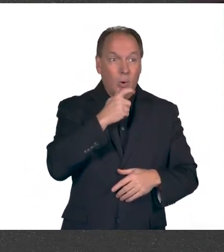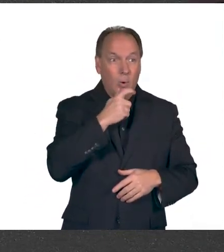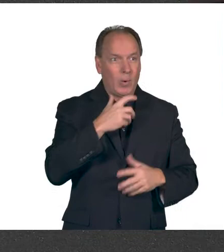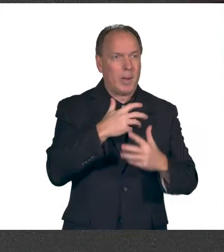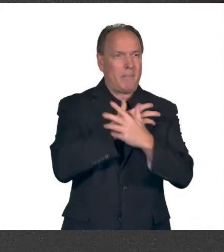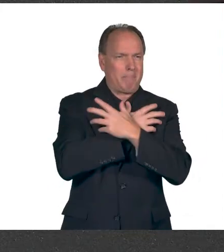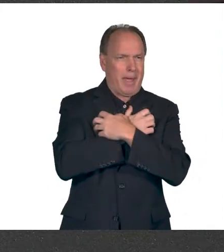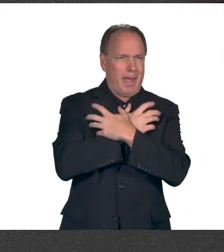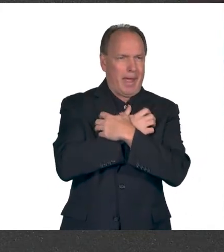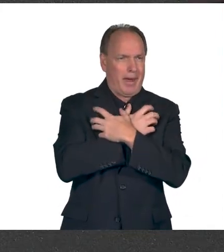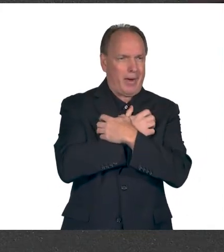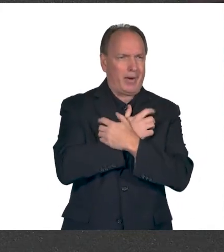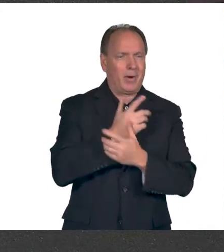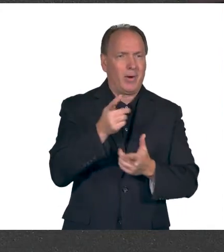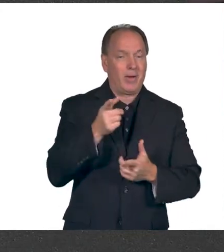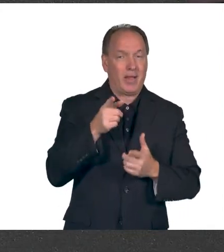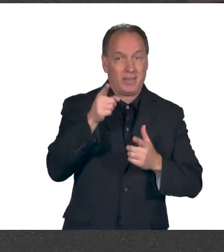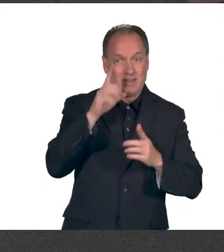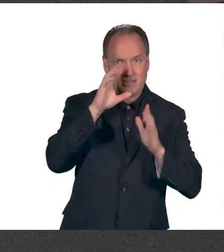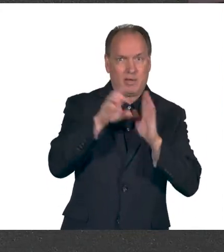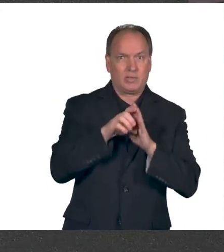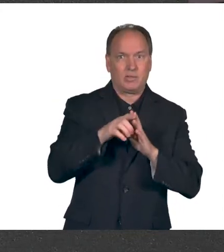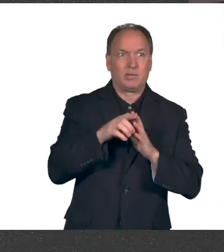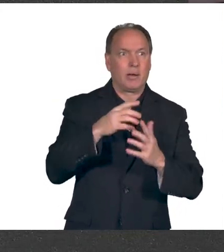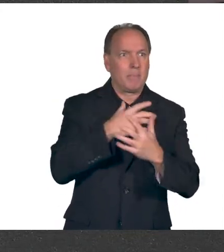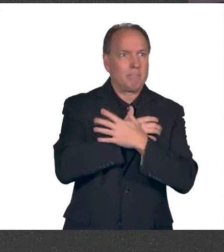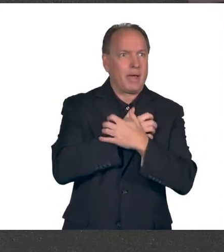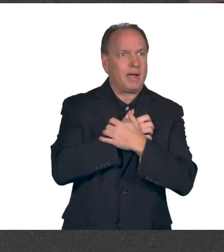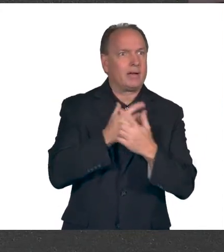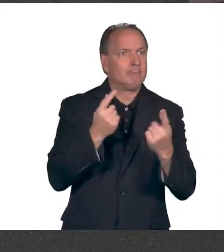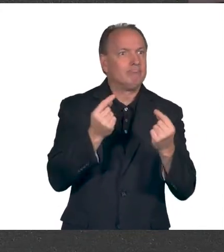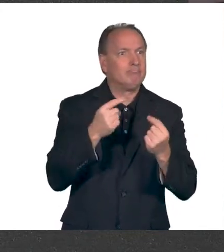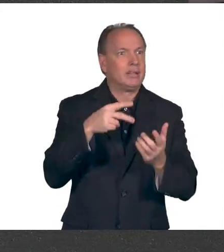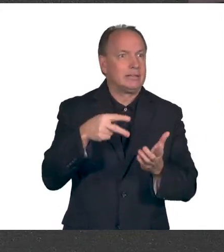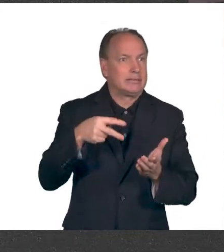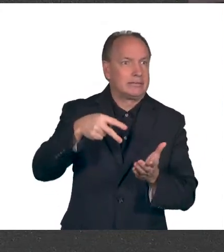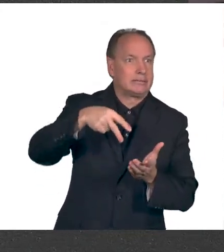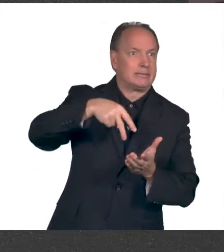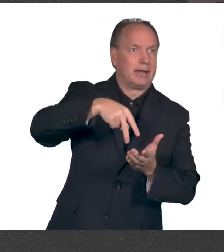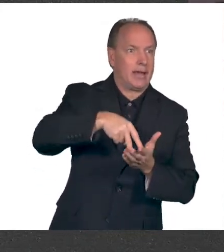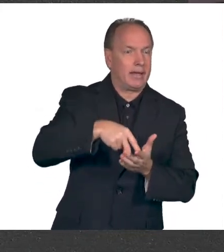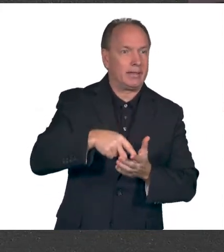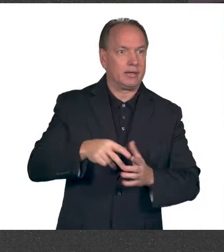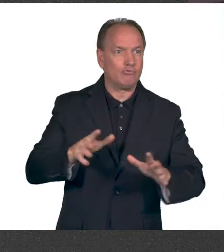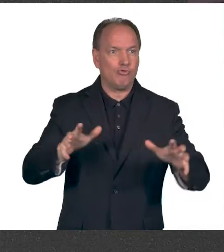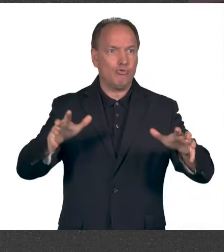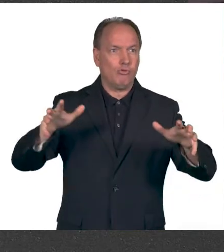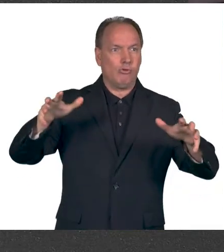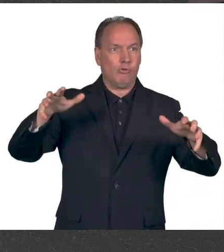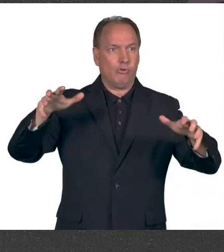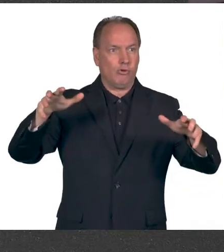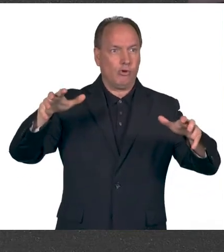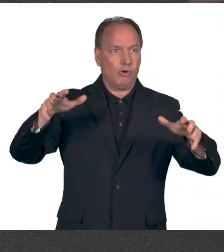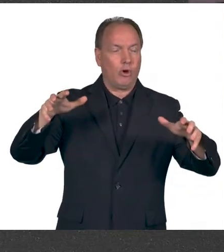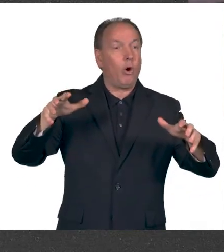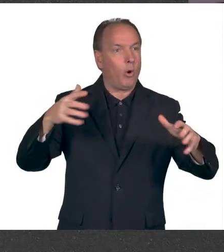It's bear and in this picture bear is standing up. Oh my goodness.